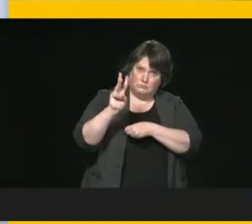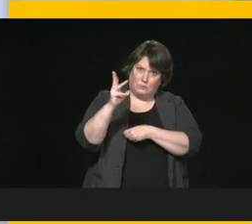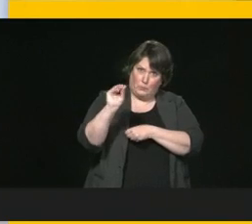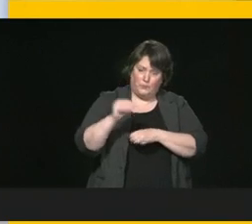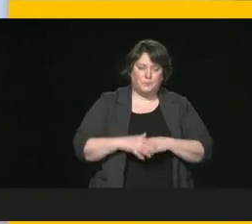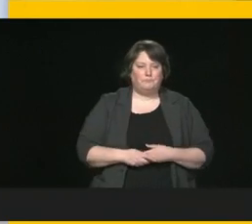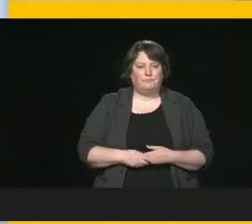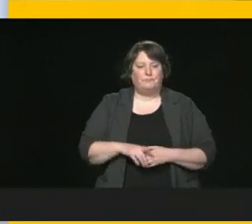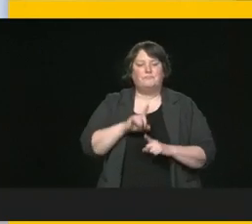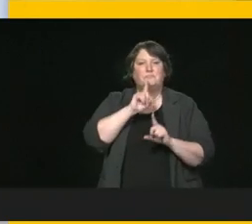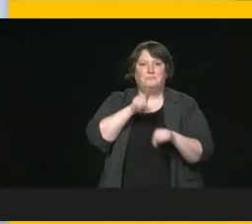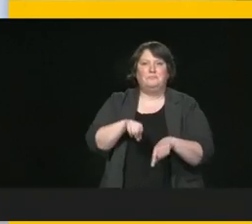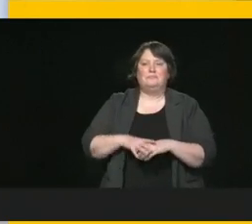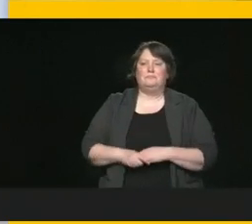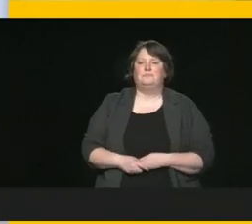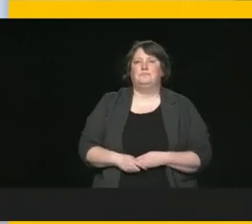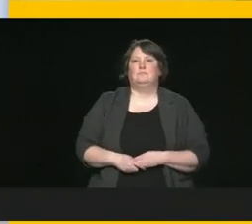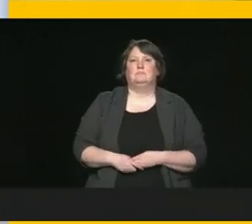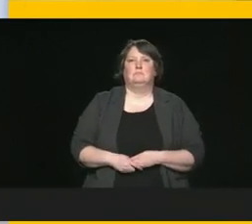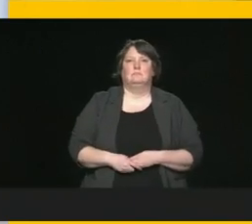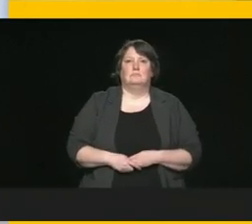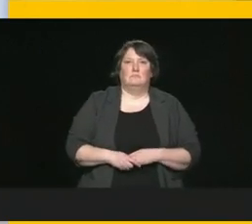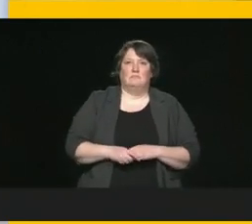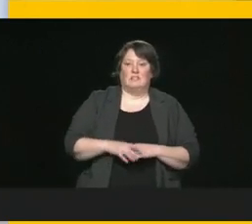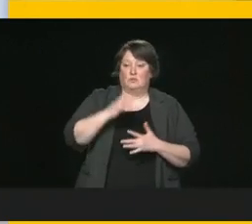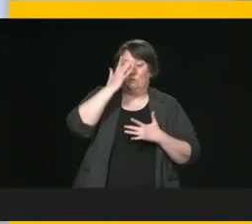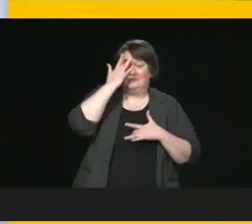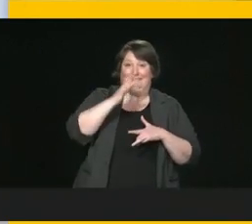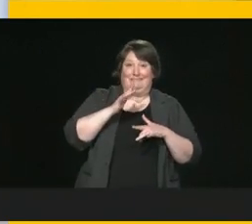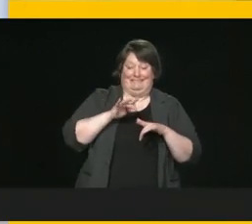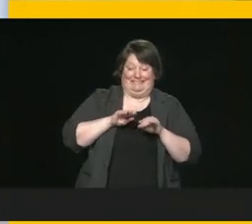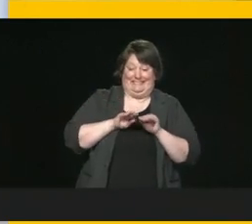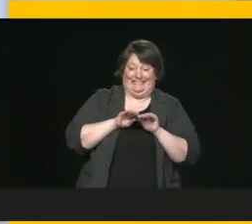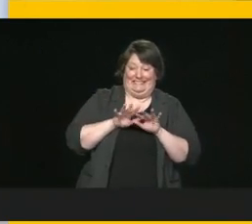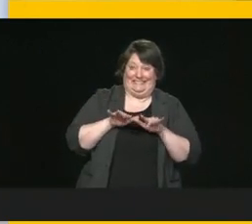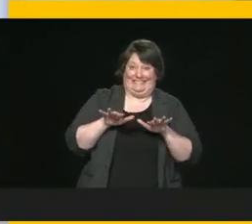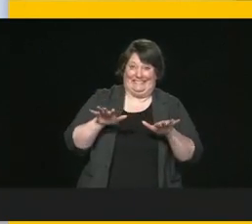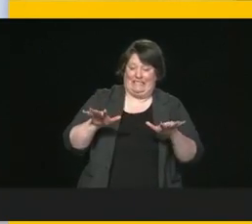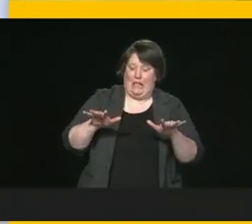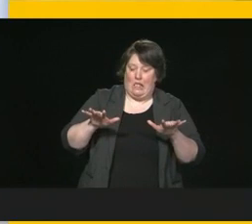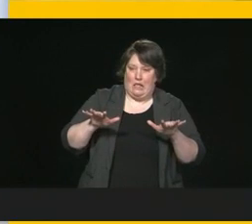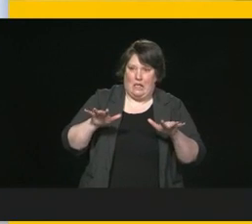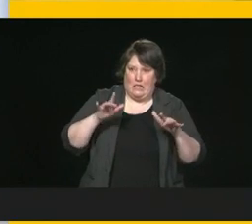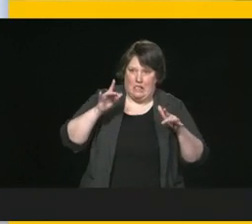OTHER COUNTRIES? Prime Minister Trudeau: I THINK WHAT WE NEED TO REMEMBER